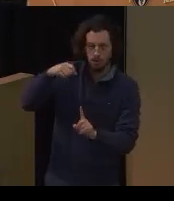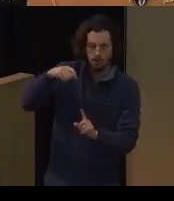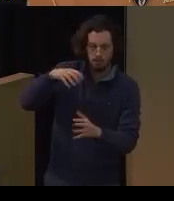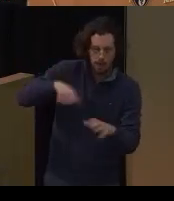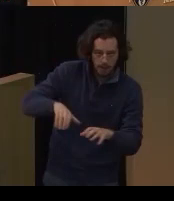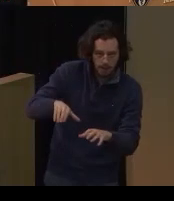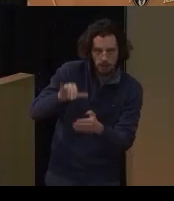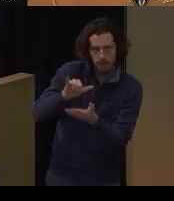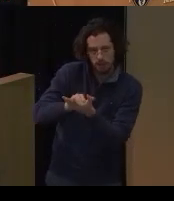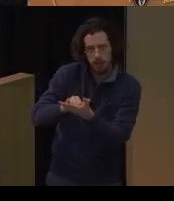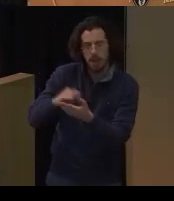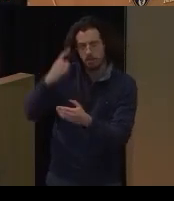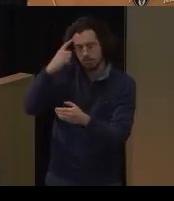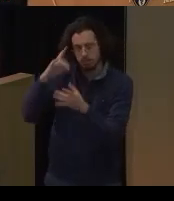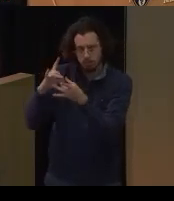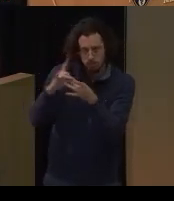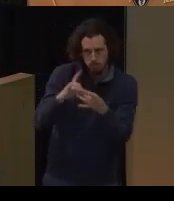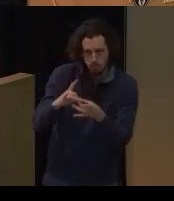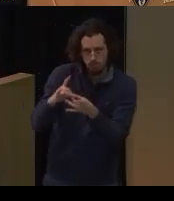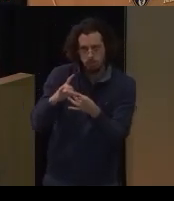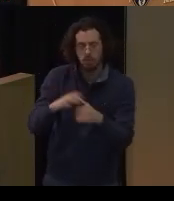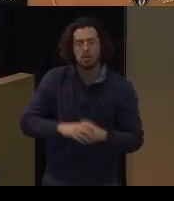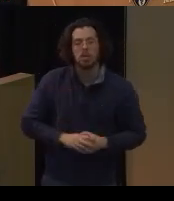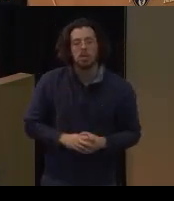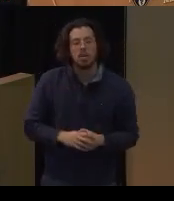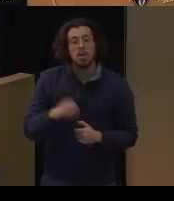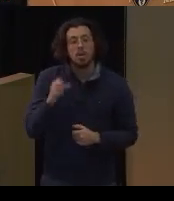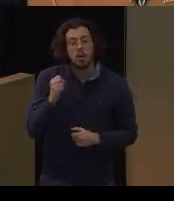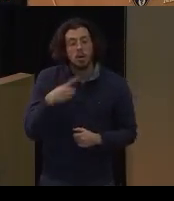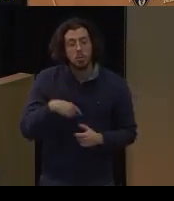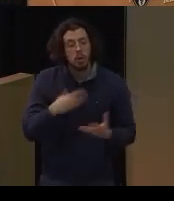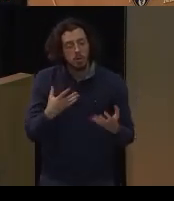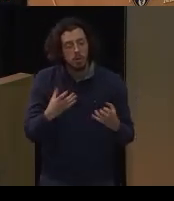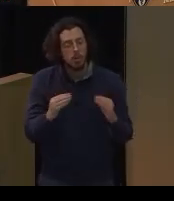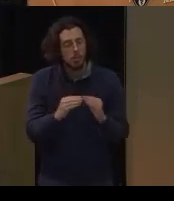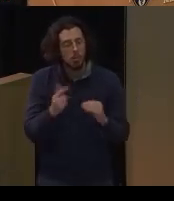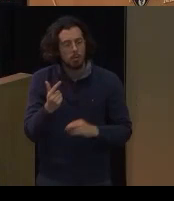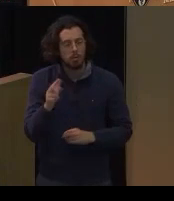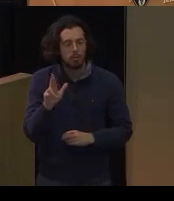this uh neurofeedback Target um we would like to make some more granular inferences about